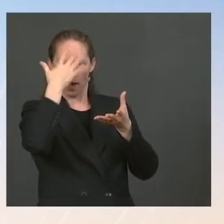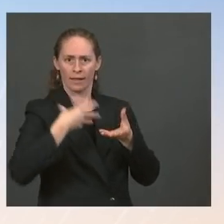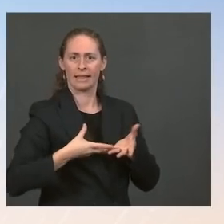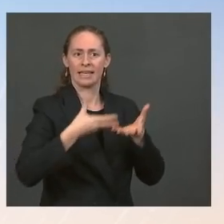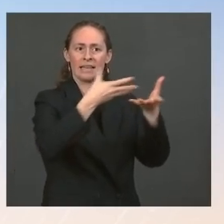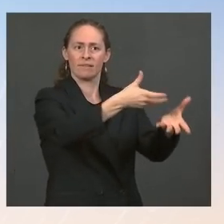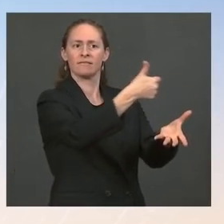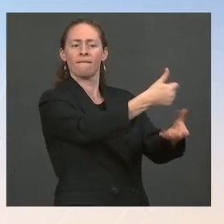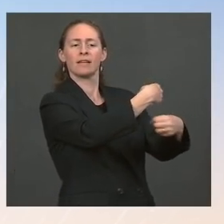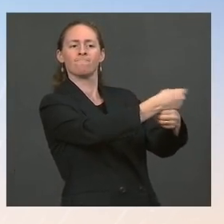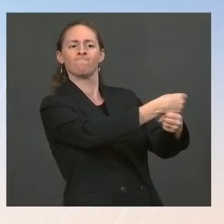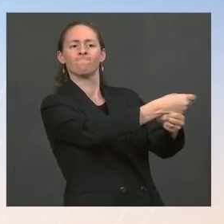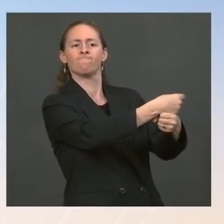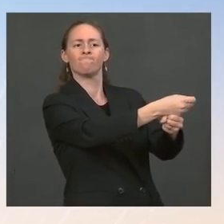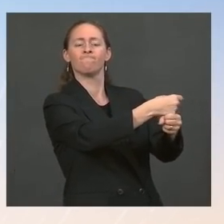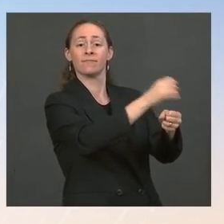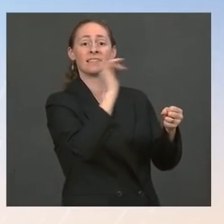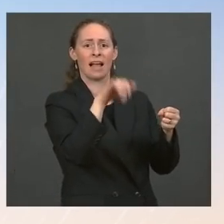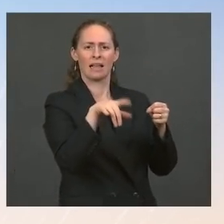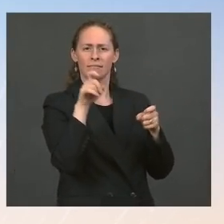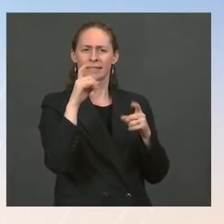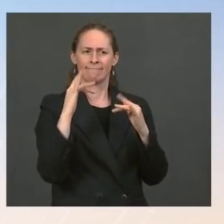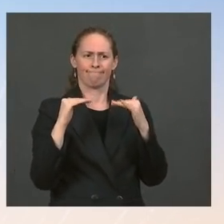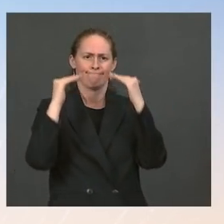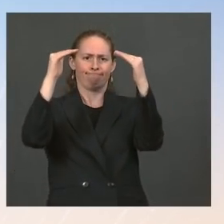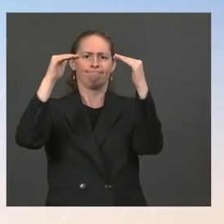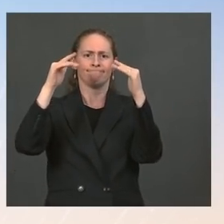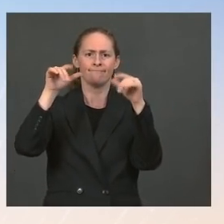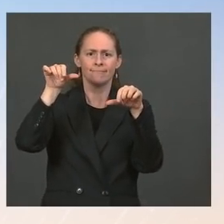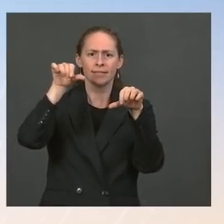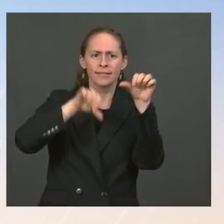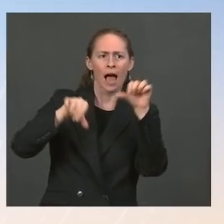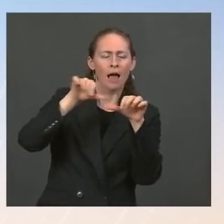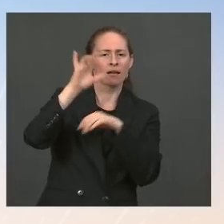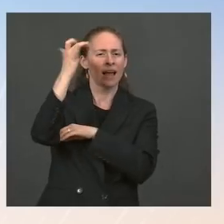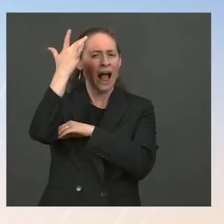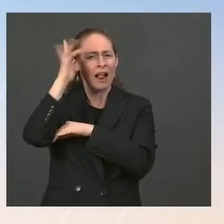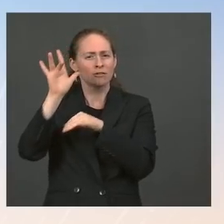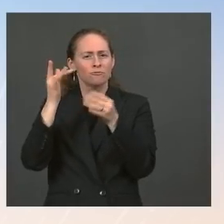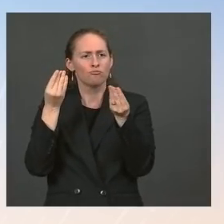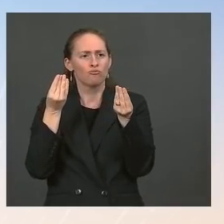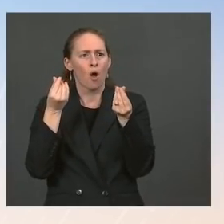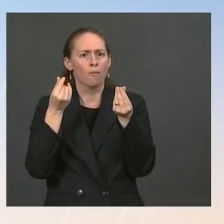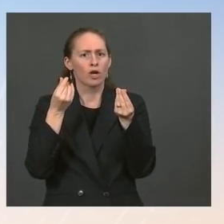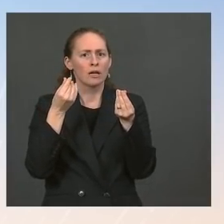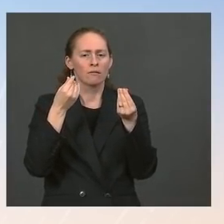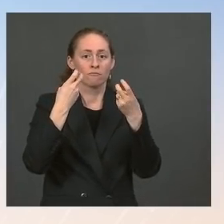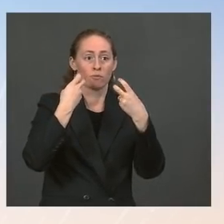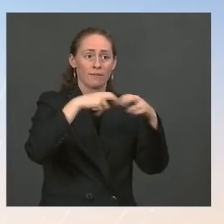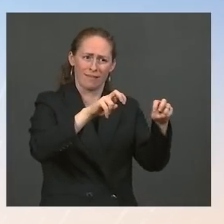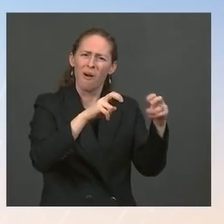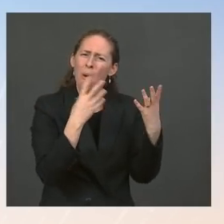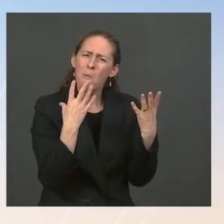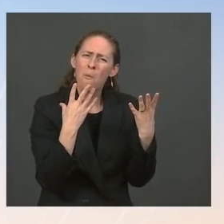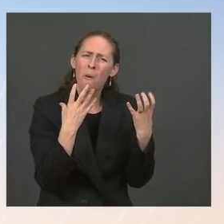and transferring intellectual property. We absolutely want that to happen, but my understanding is also that the U.S. government